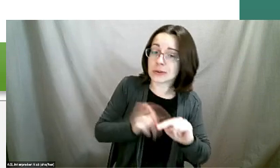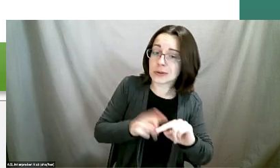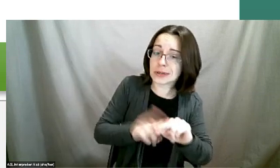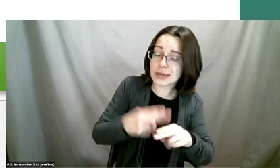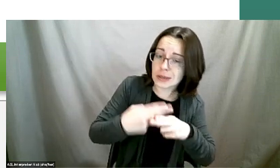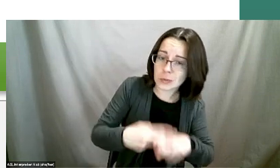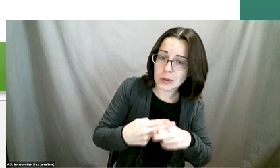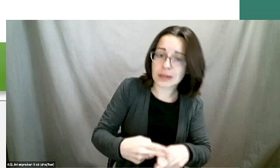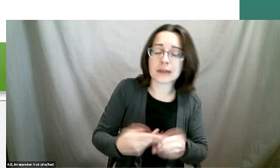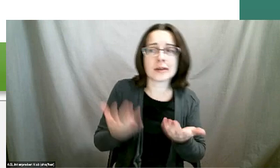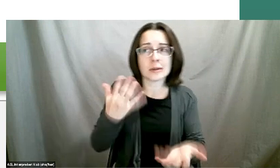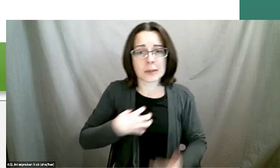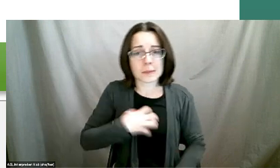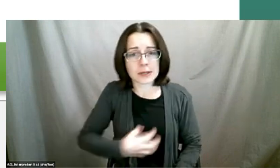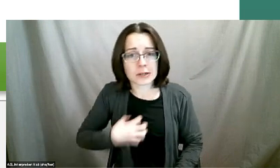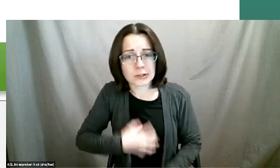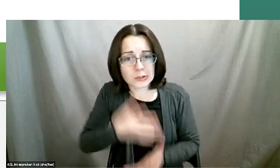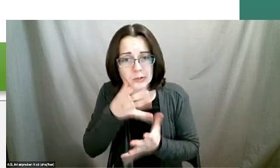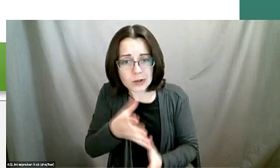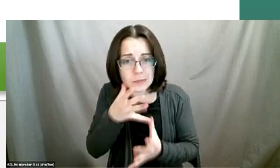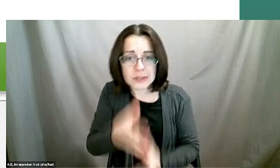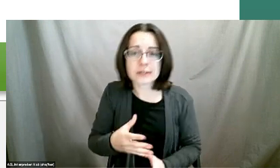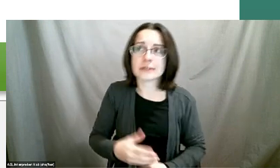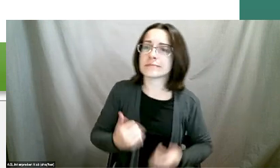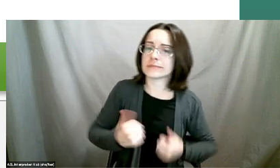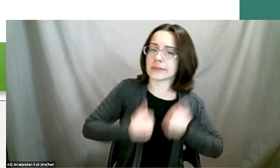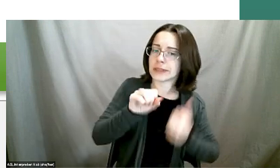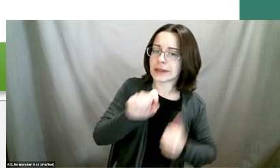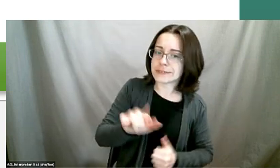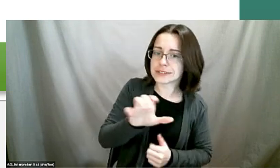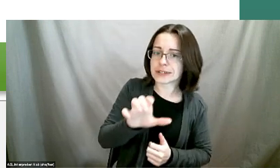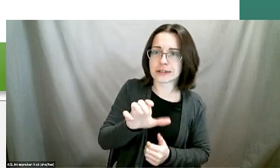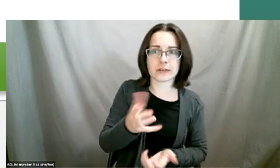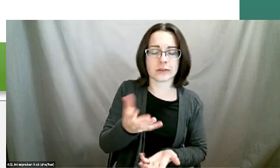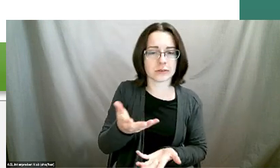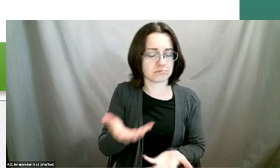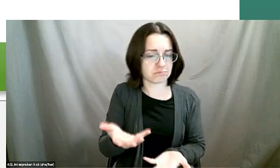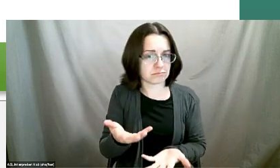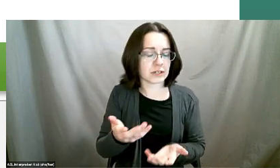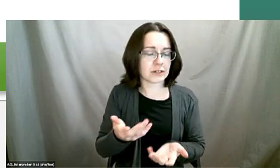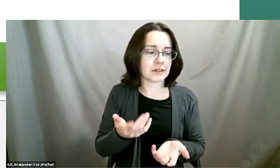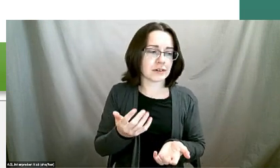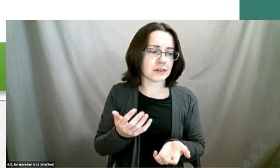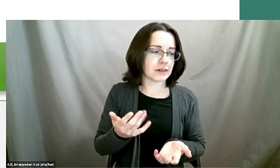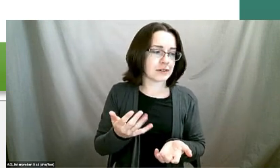We have to talk about lifestyle and make sure that they understand the signs